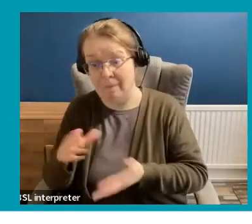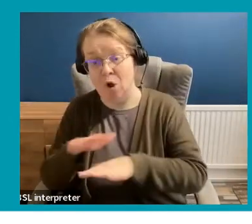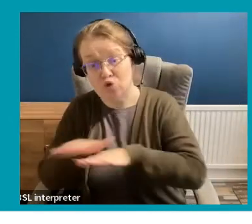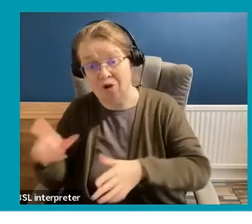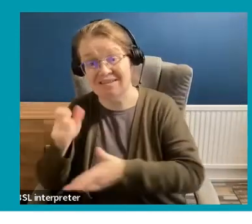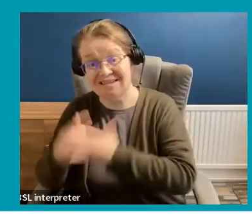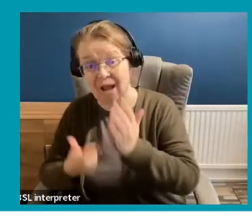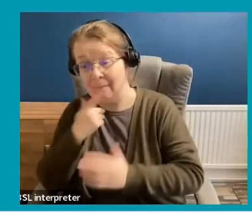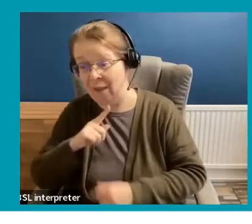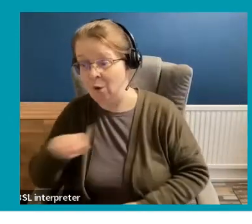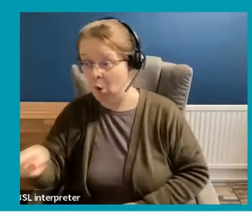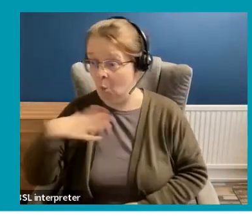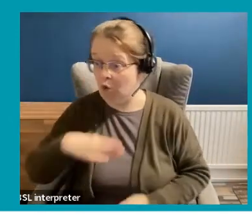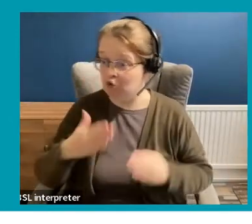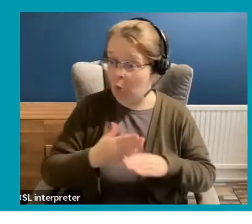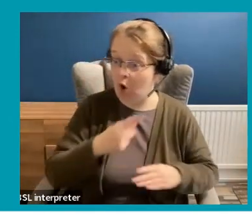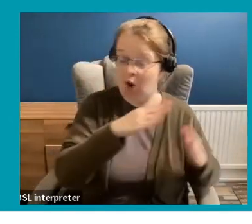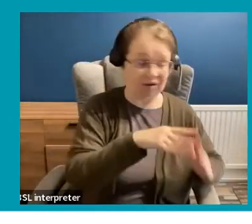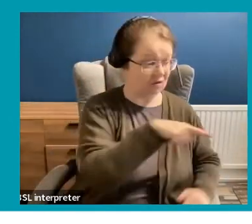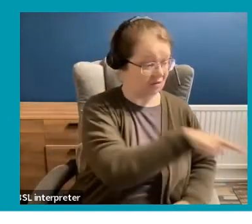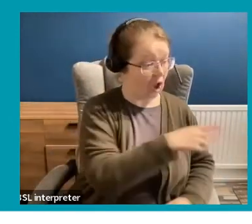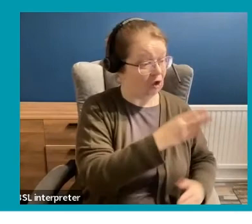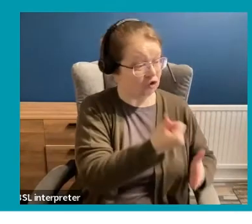and conversely disabled people who like to go to work every day.